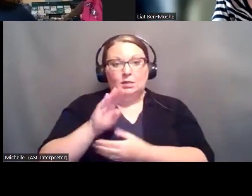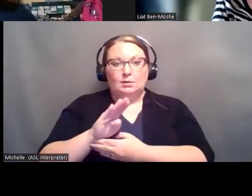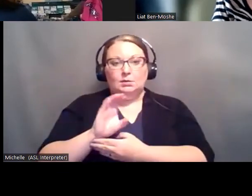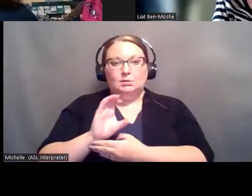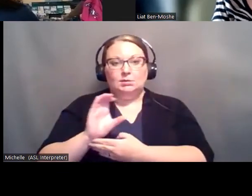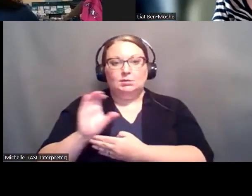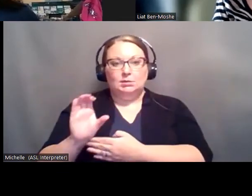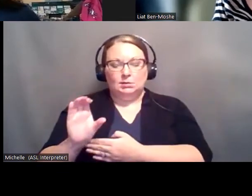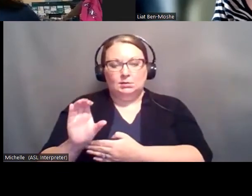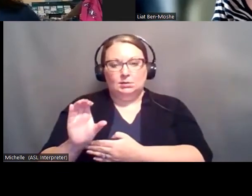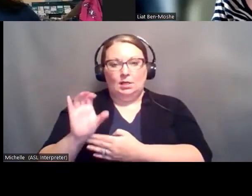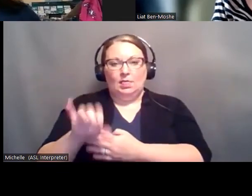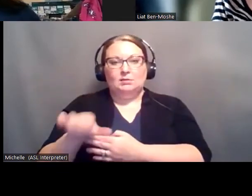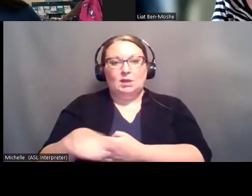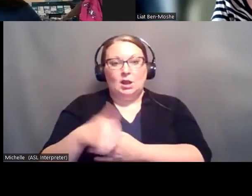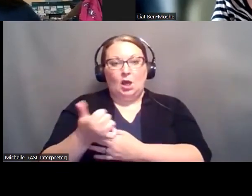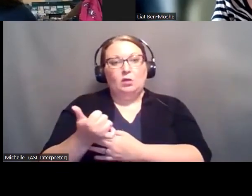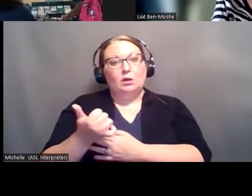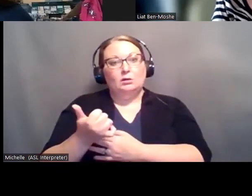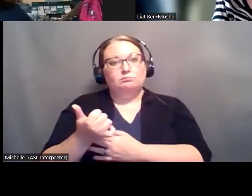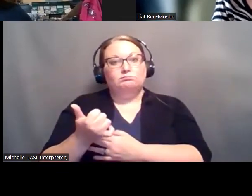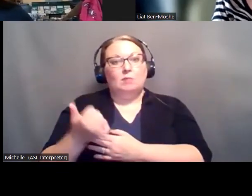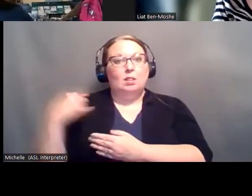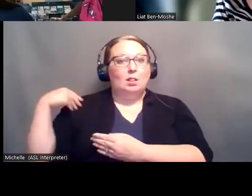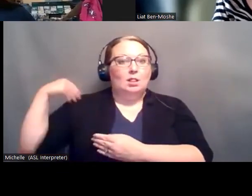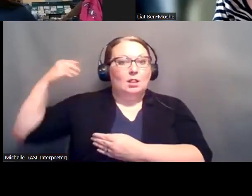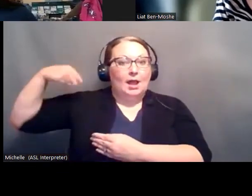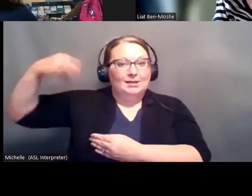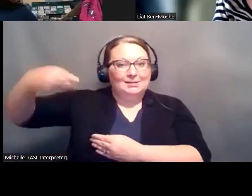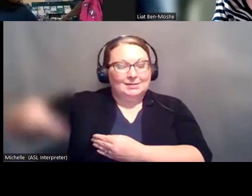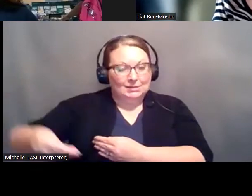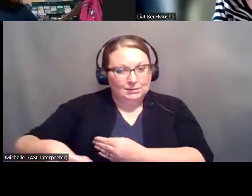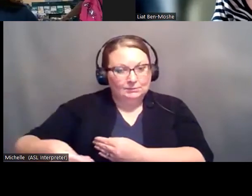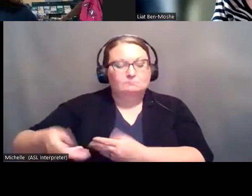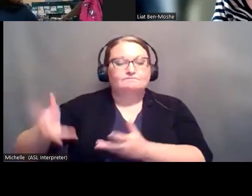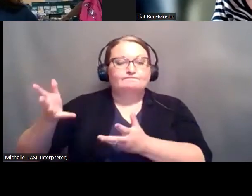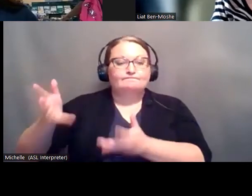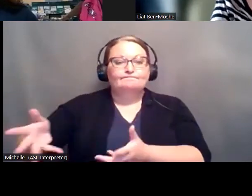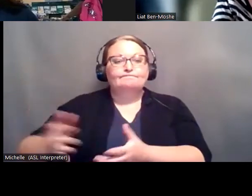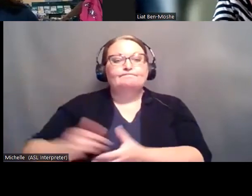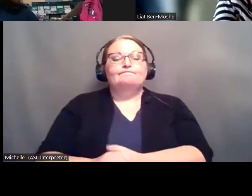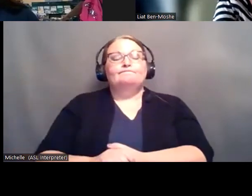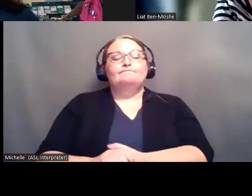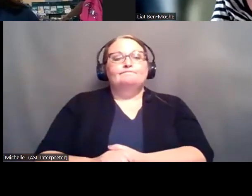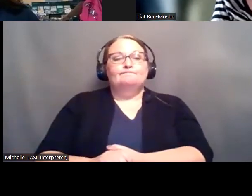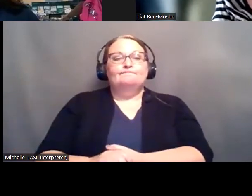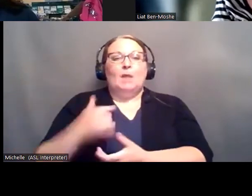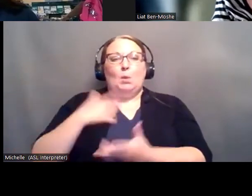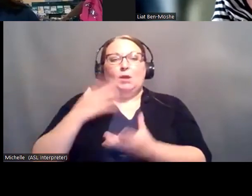And so that's another part of that legacy. And so I just wanted to mention him in the context